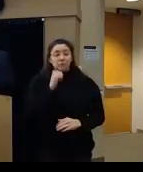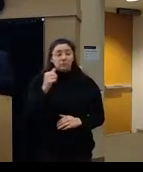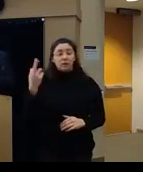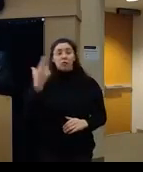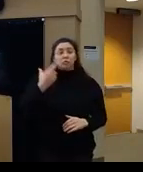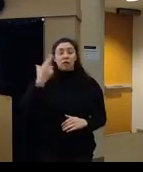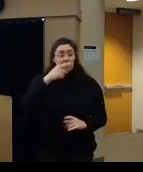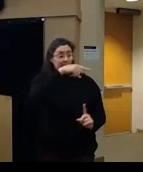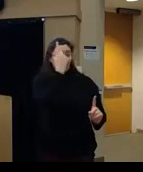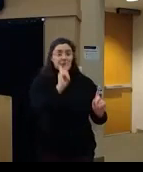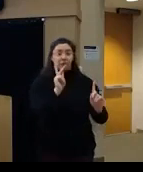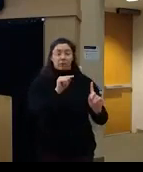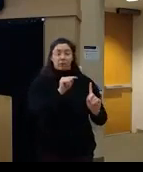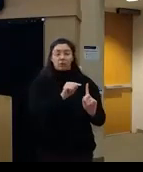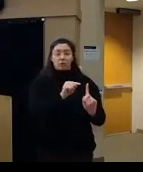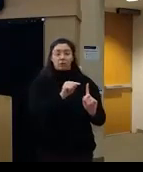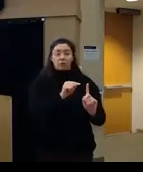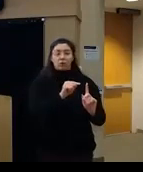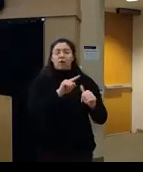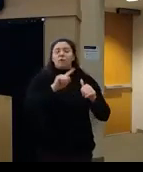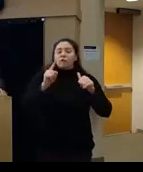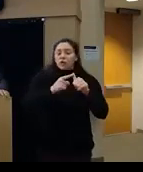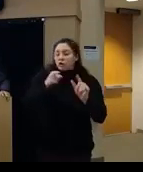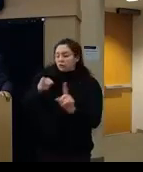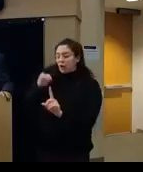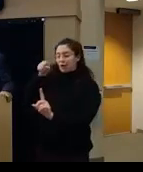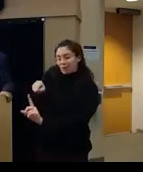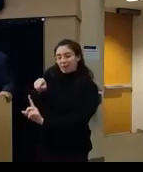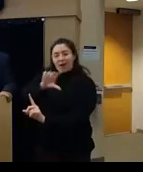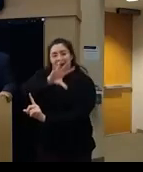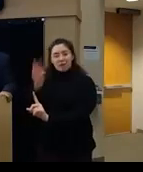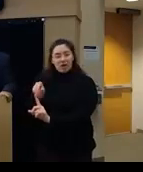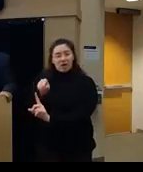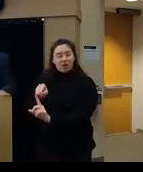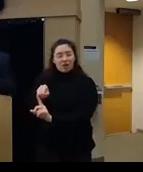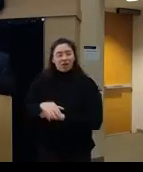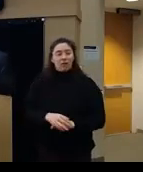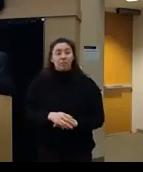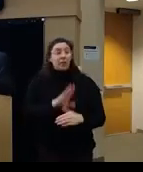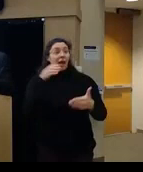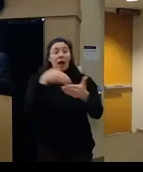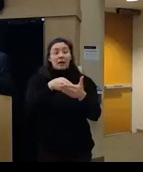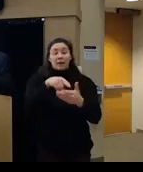that that black people are first African people and much of the the anti-blackness is really